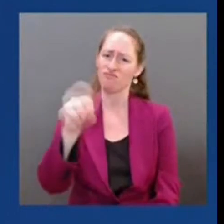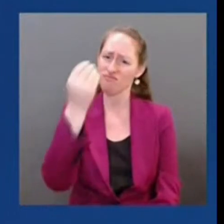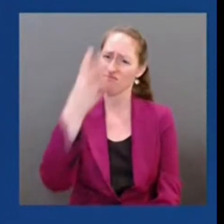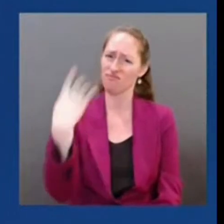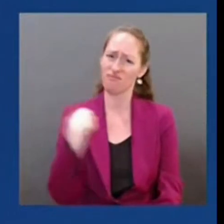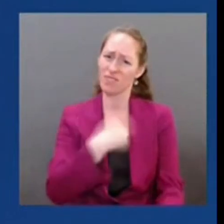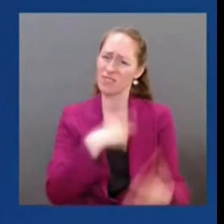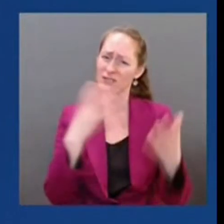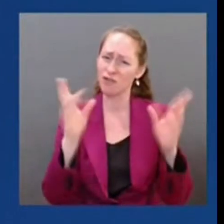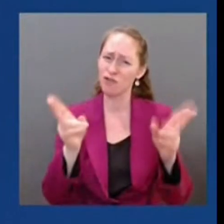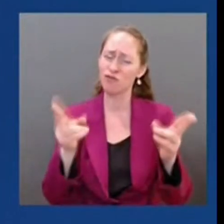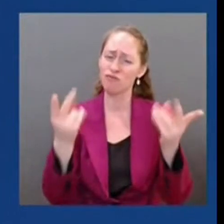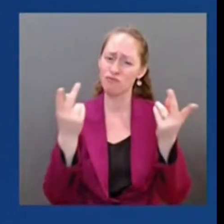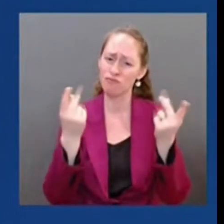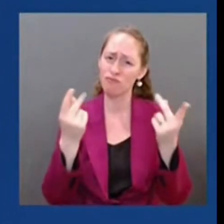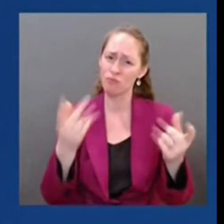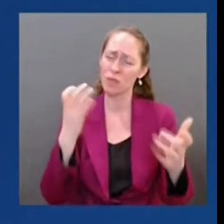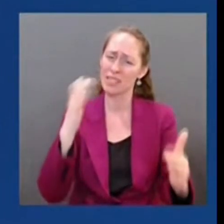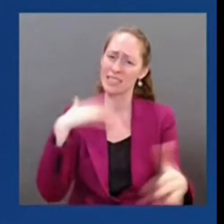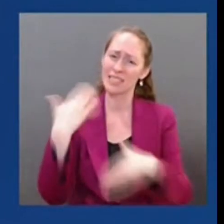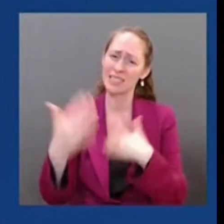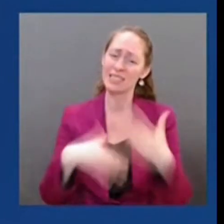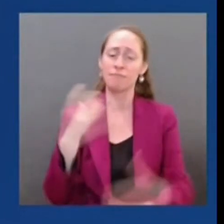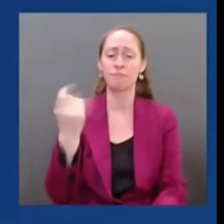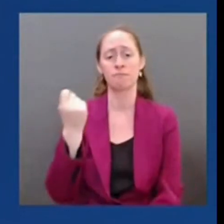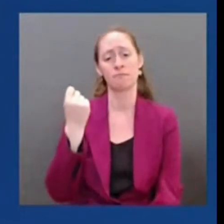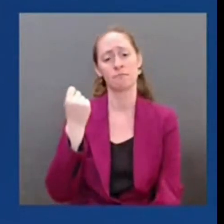OF URGENCY AND WE WANT TO GET THIS DONE AS QUICKLY AS